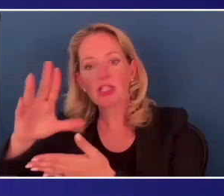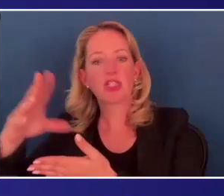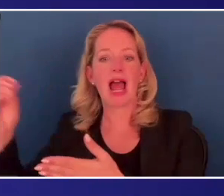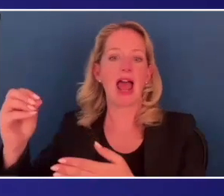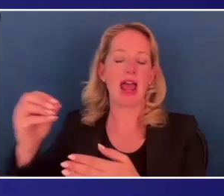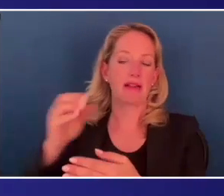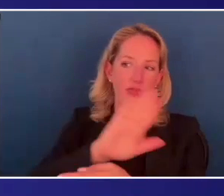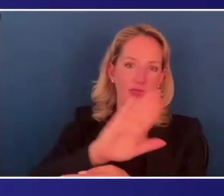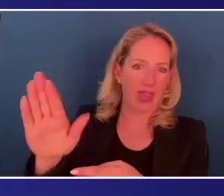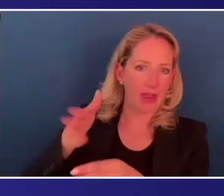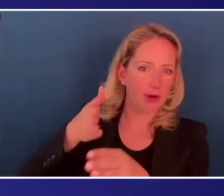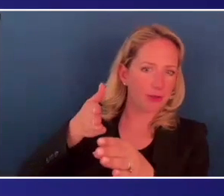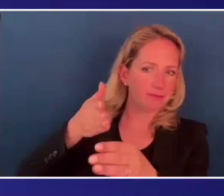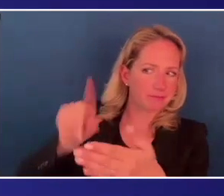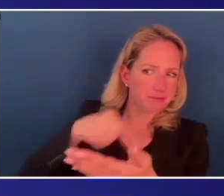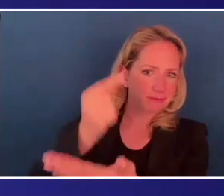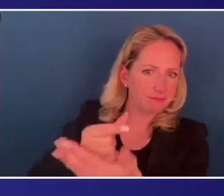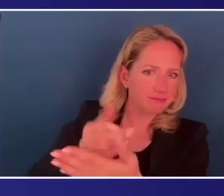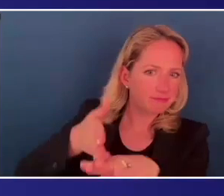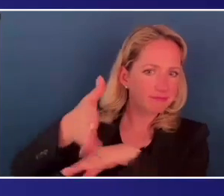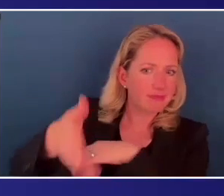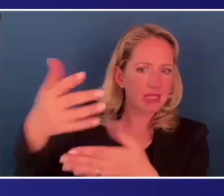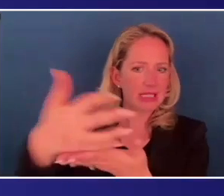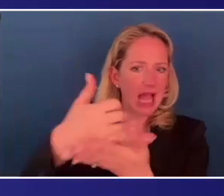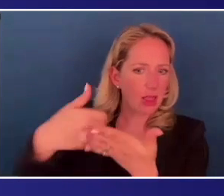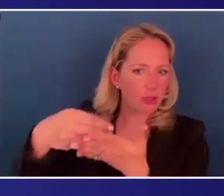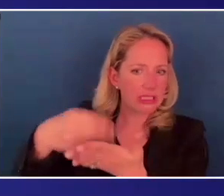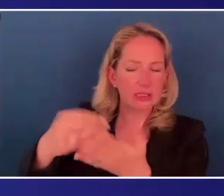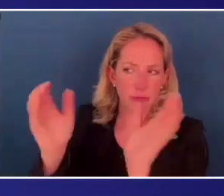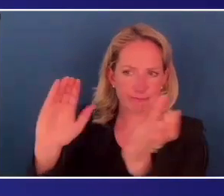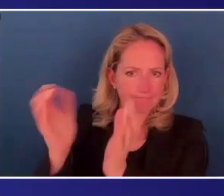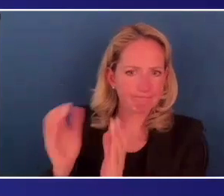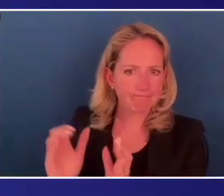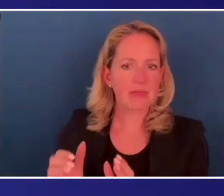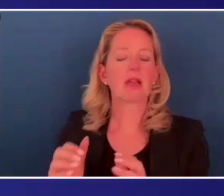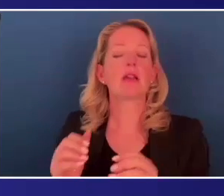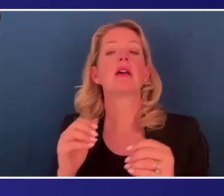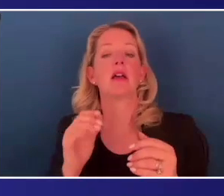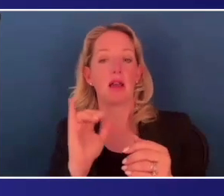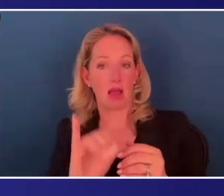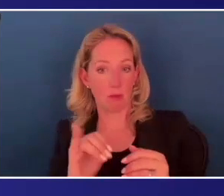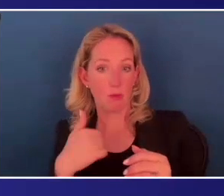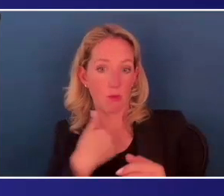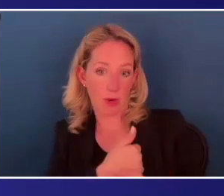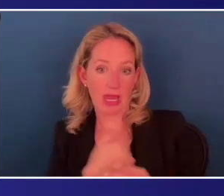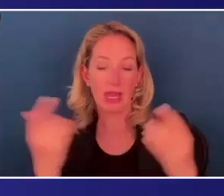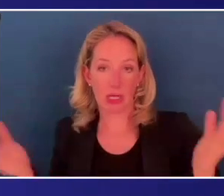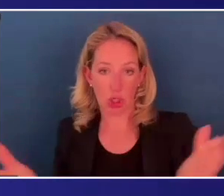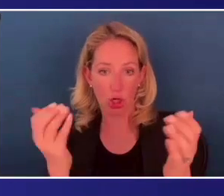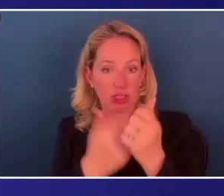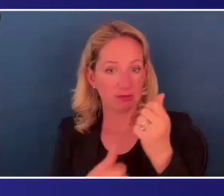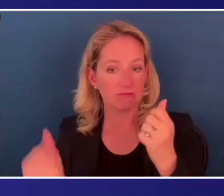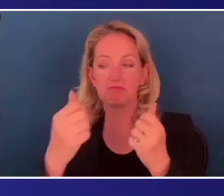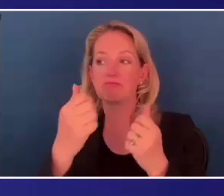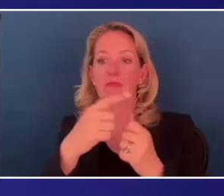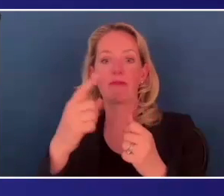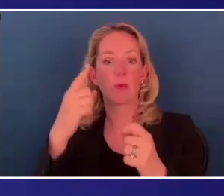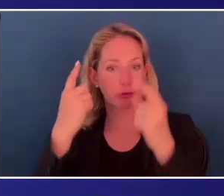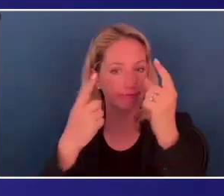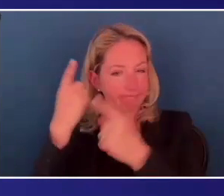3rd way urges the department to maintain all required data components in the final framework and ensure any seconds, science and accuracy.